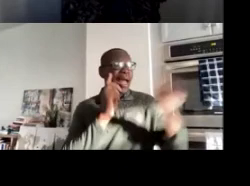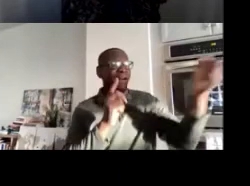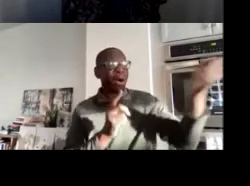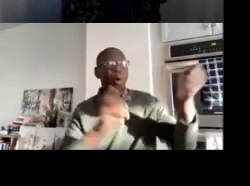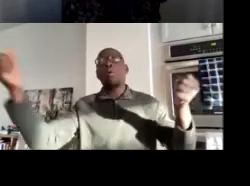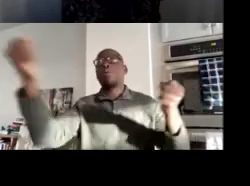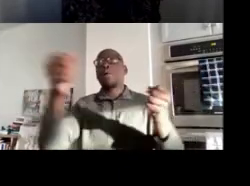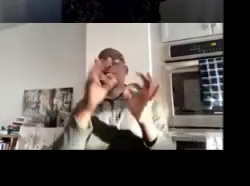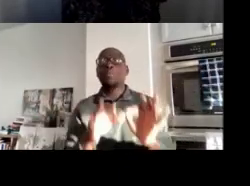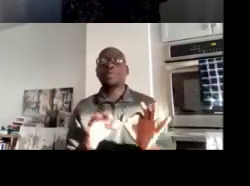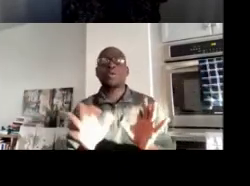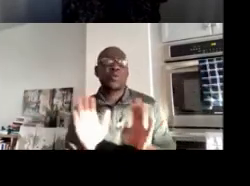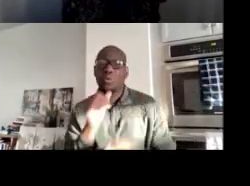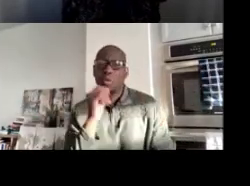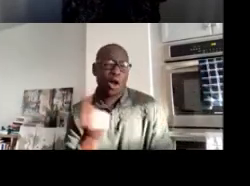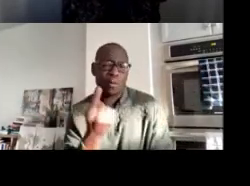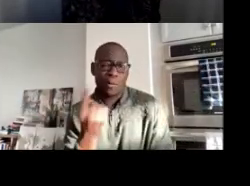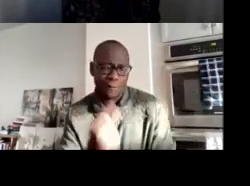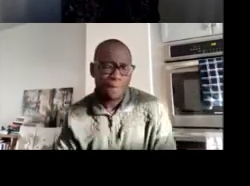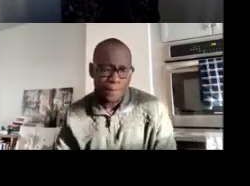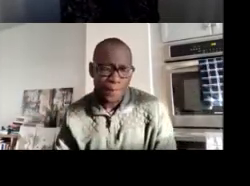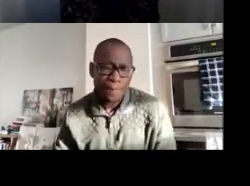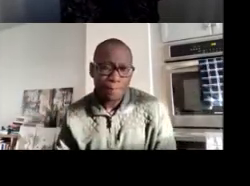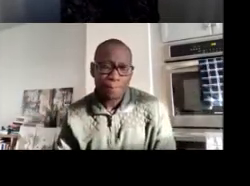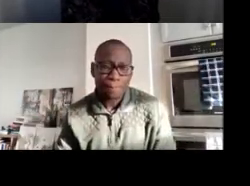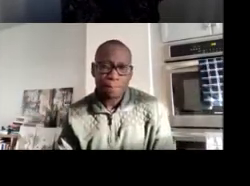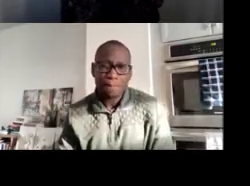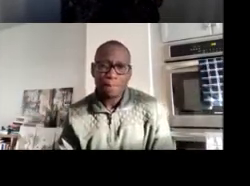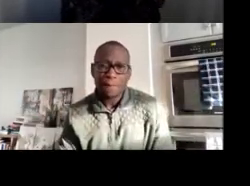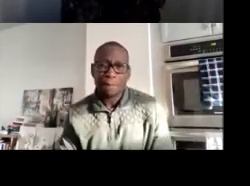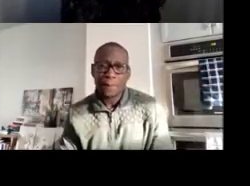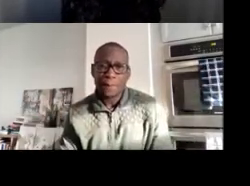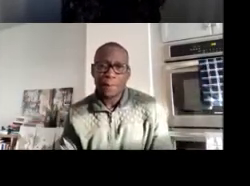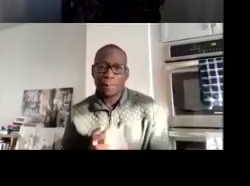Often people assume oh you're deaf, let me get you an interpreter and that does not always work.